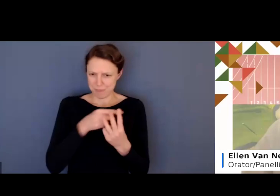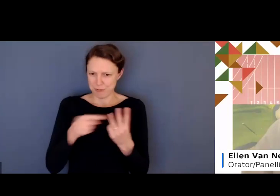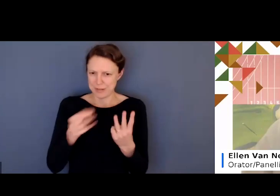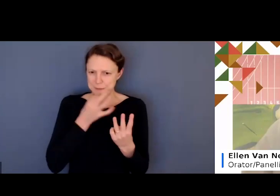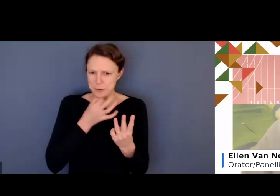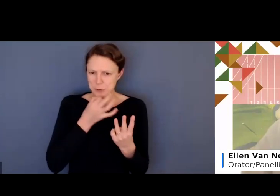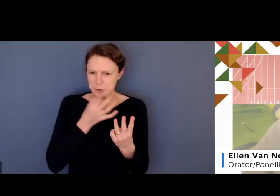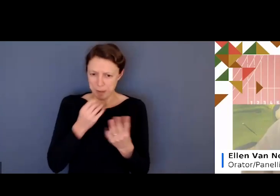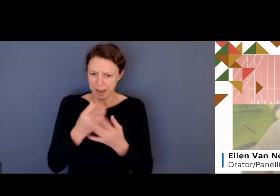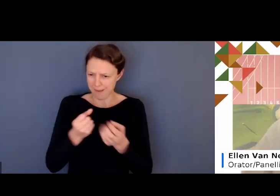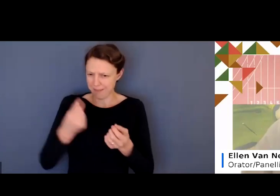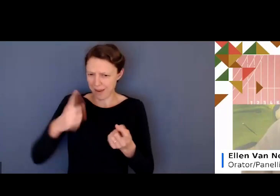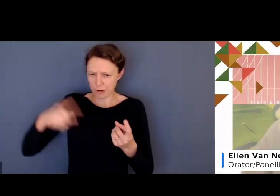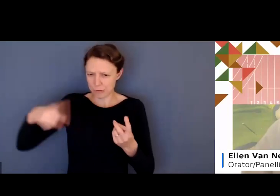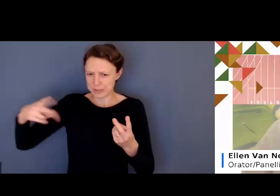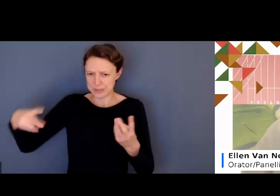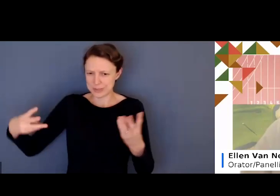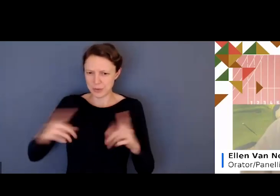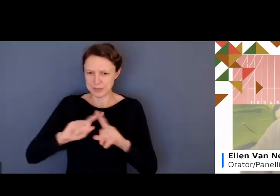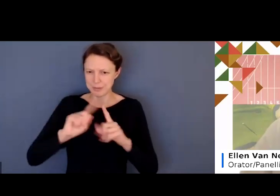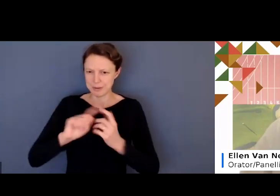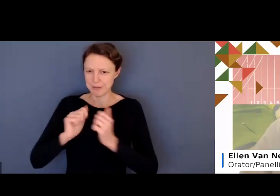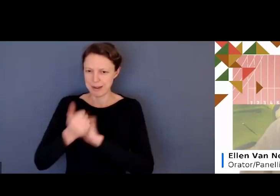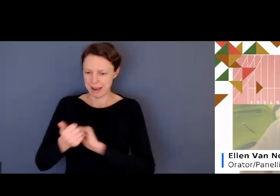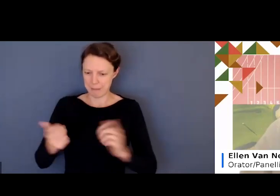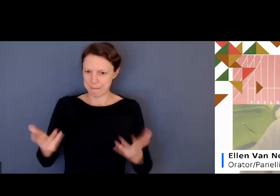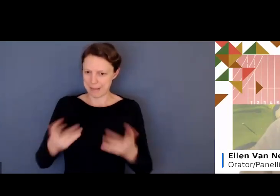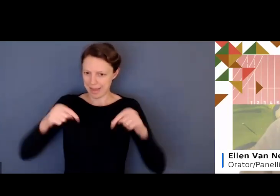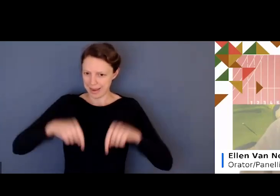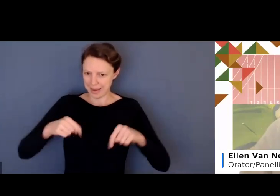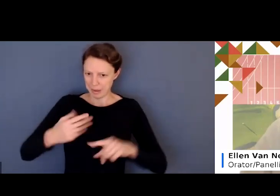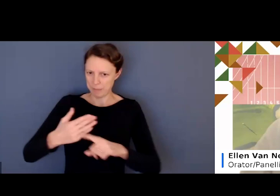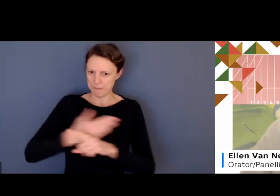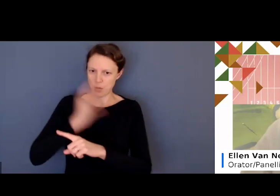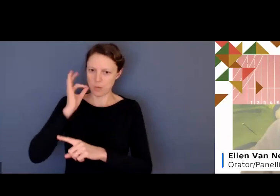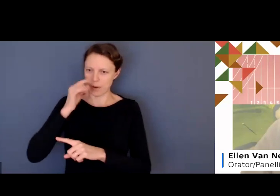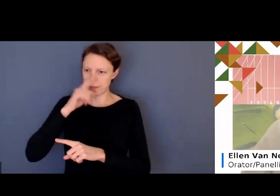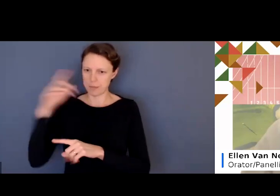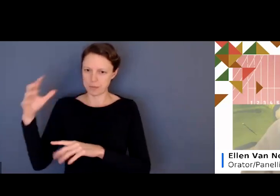for thousands of years before the arrival of settlers. Indigenous games